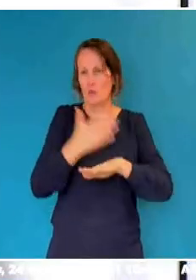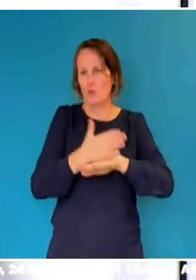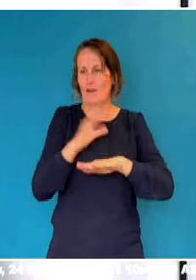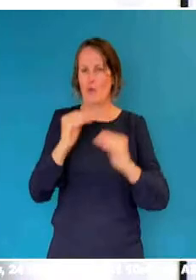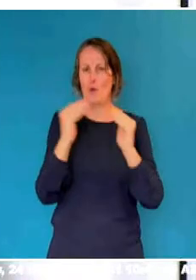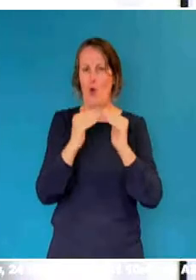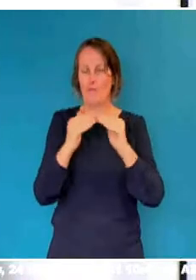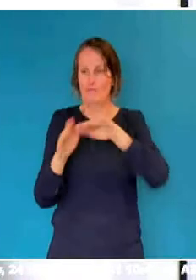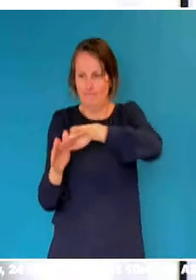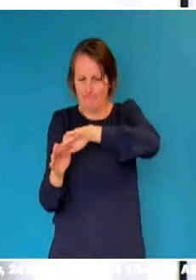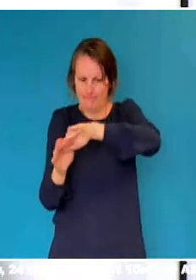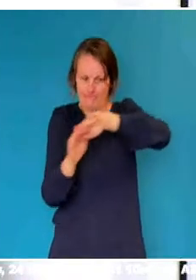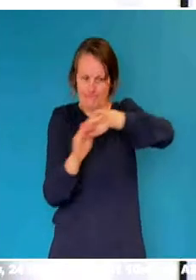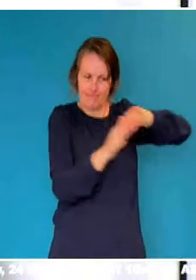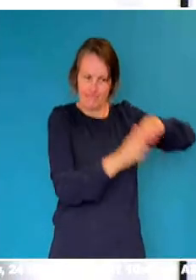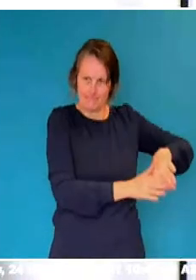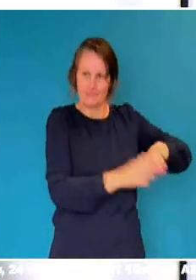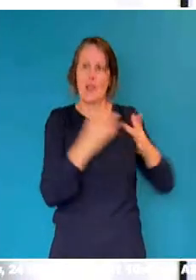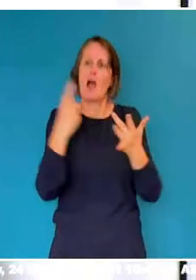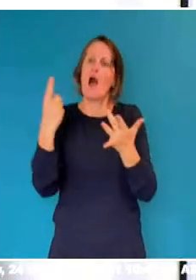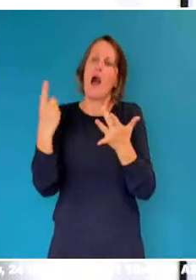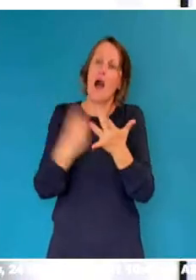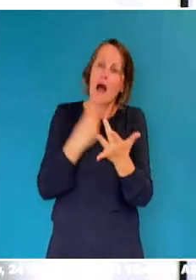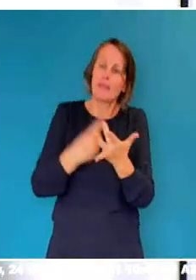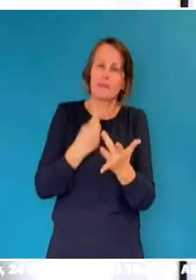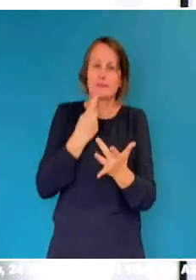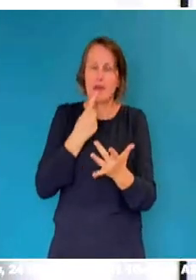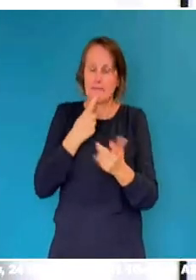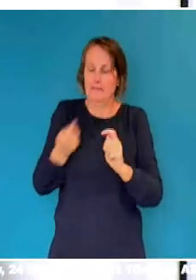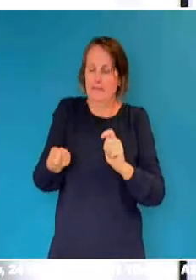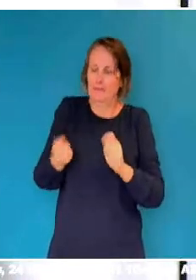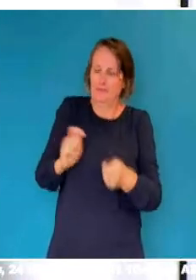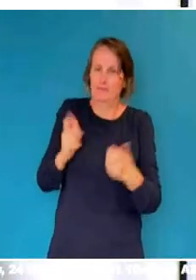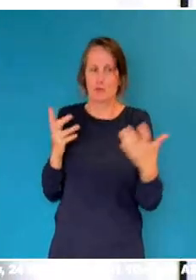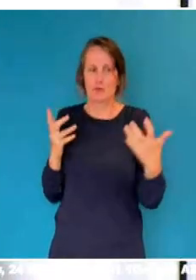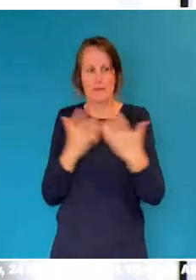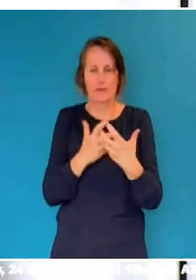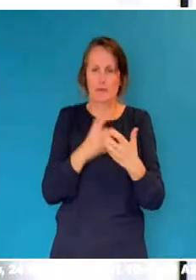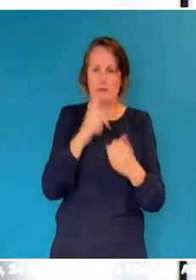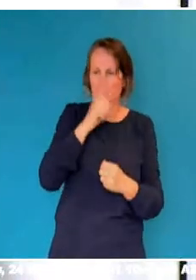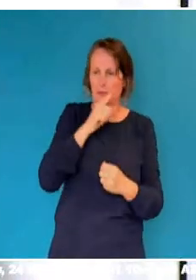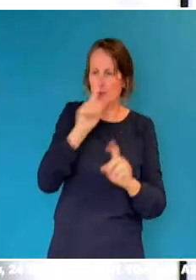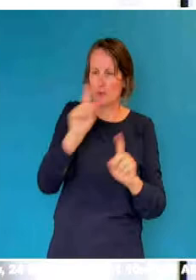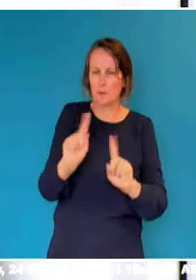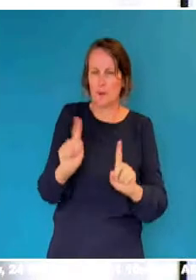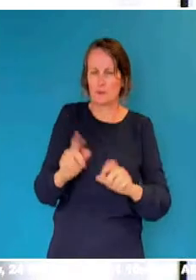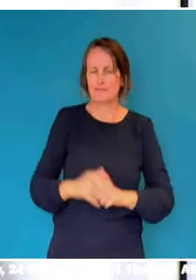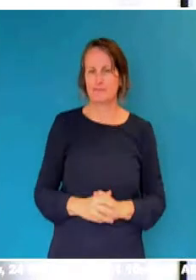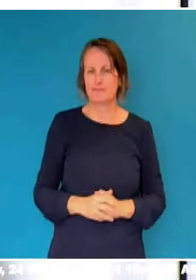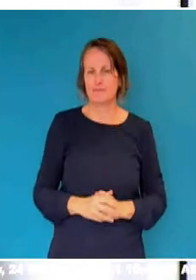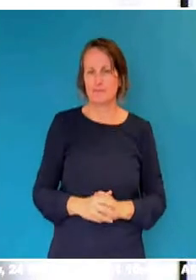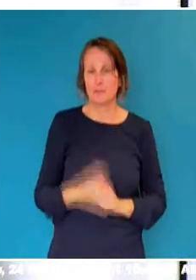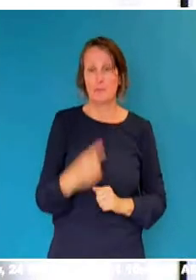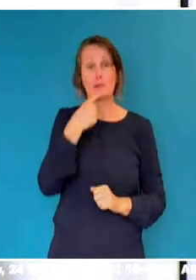What else, what other types of adjustment is RMITÂ you've told us about flexibility